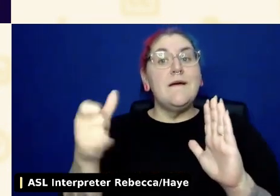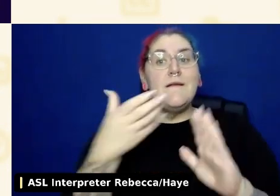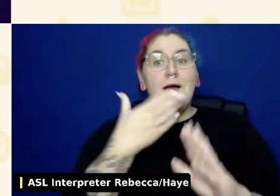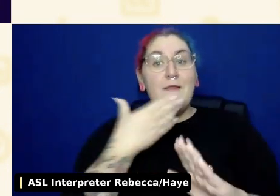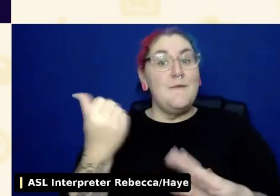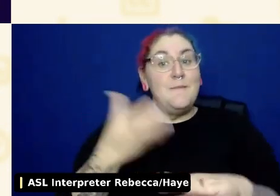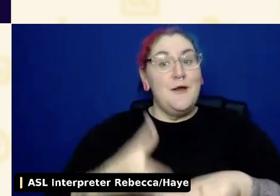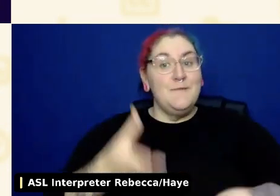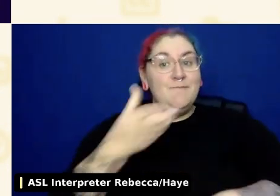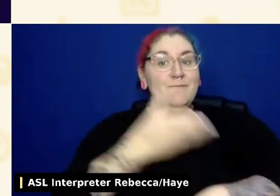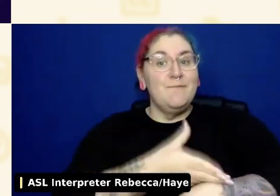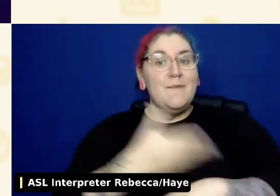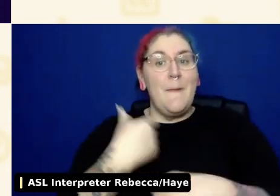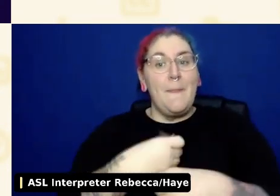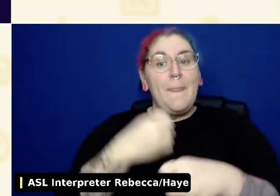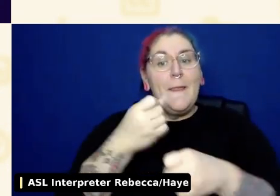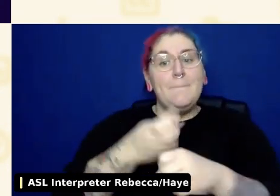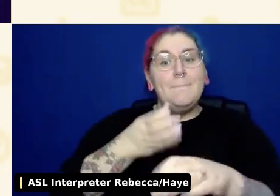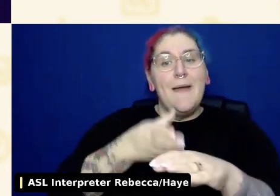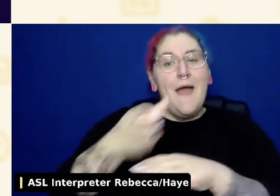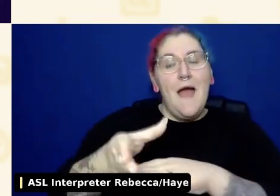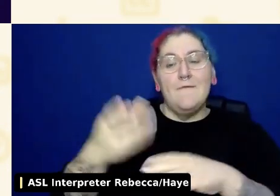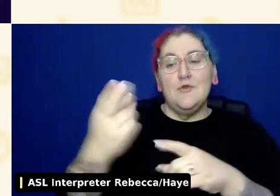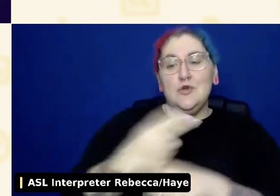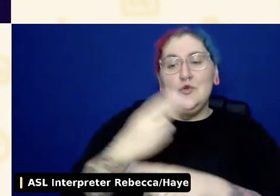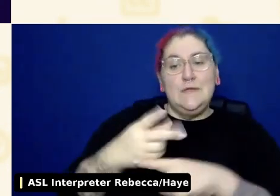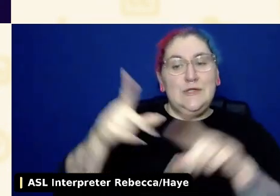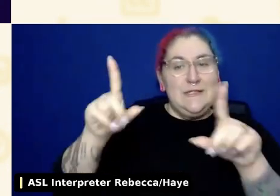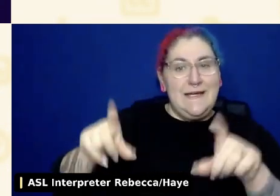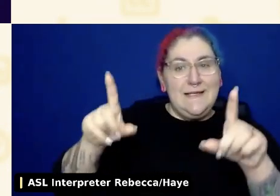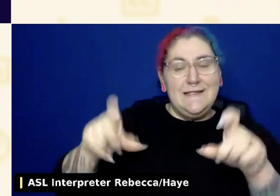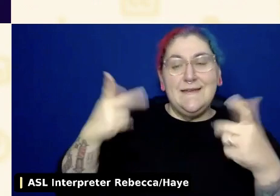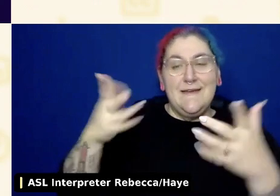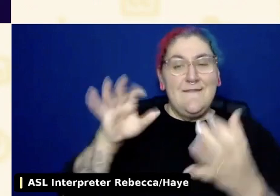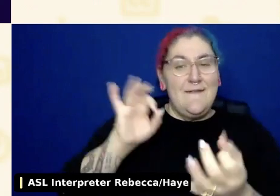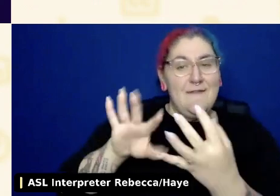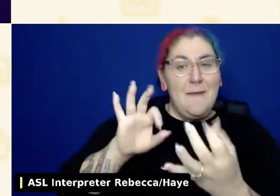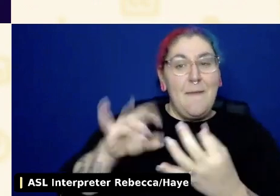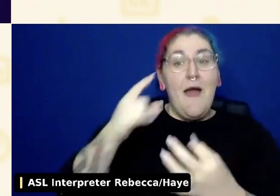and getting feedback. For a sighted person, they don't really need the issue ID